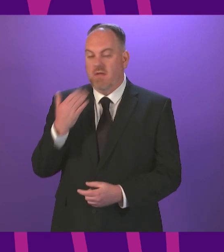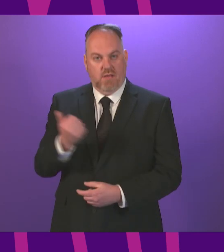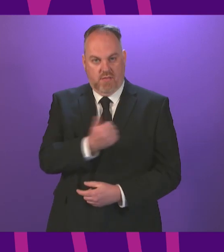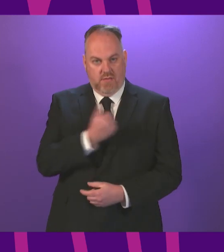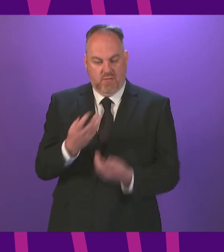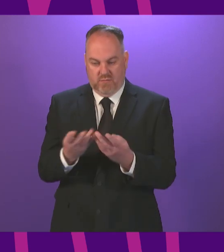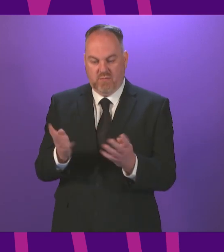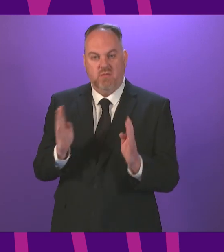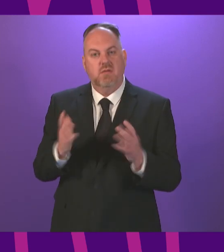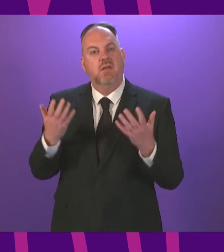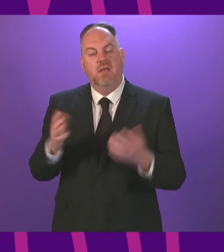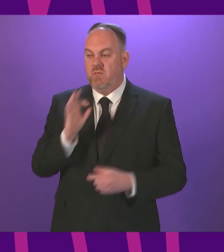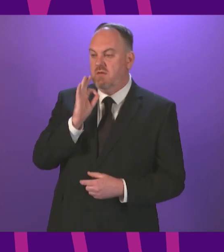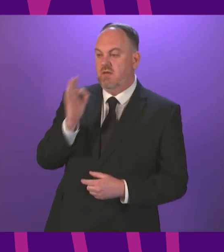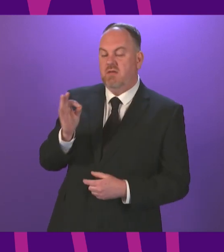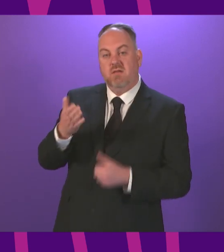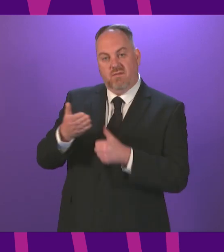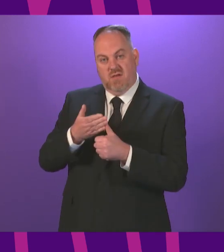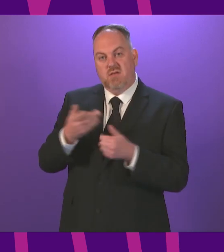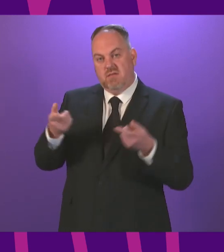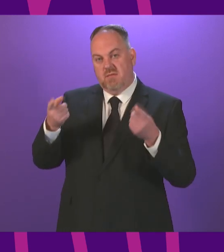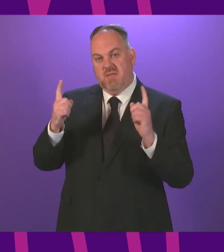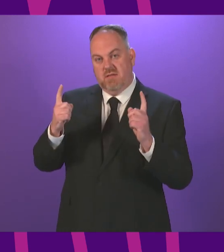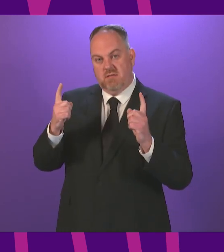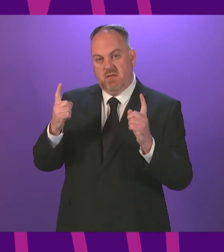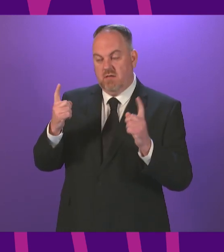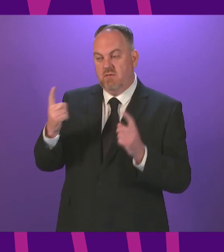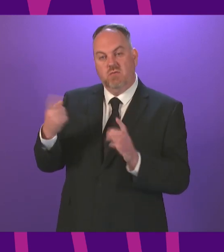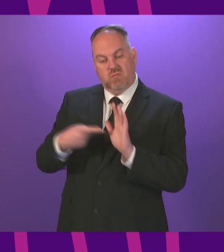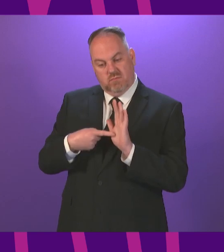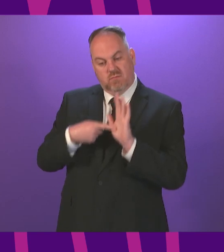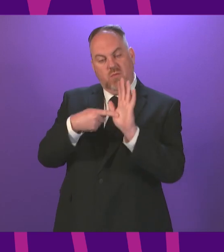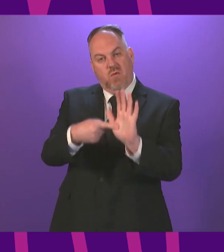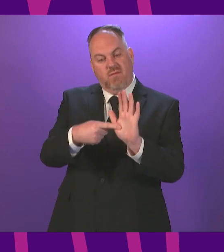I invite the First Minister to speak to and move the motion of condolence.